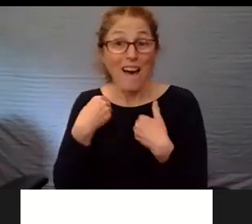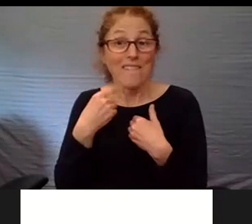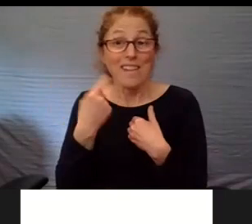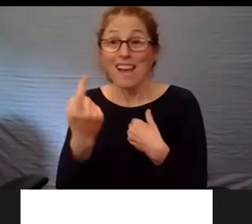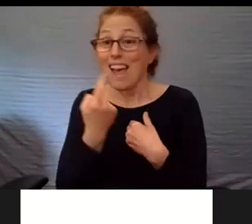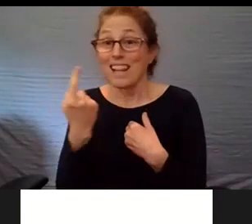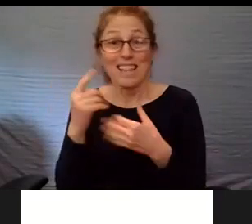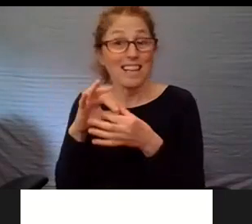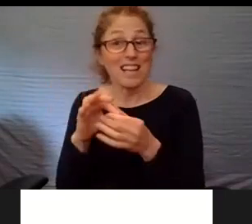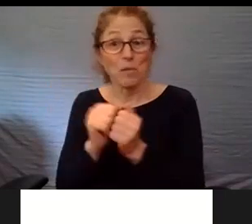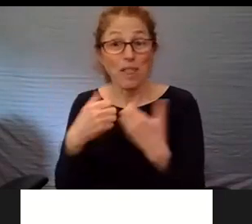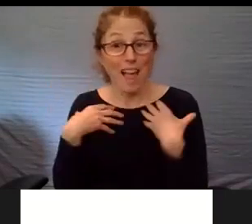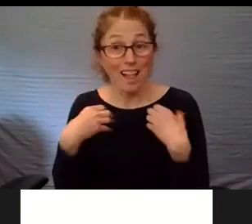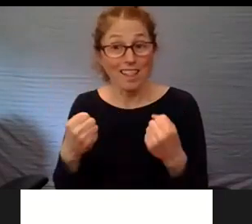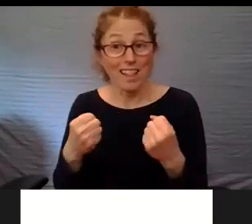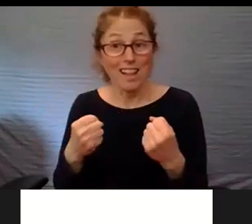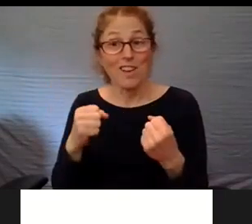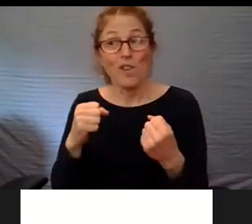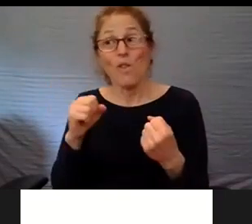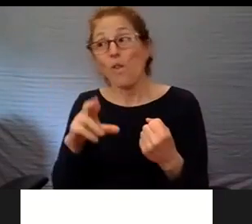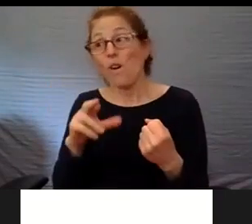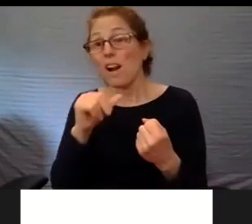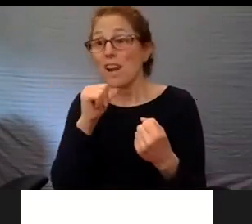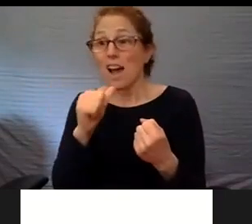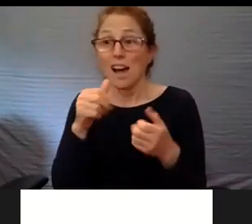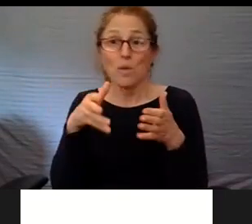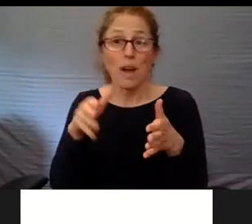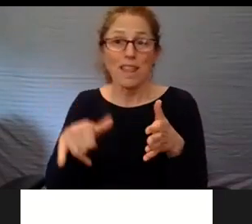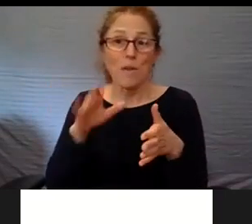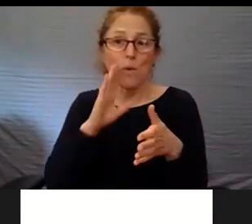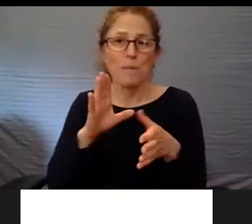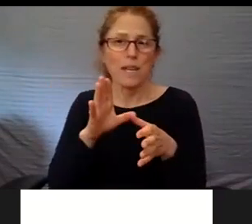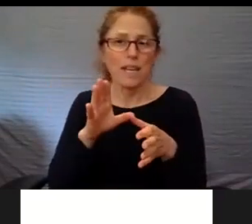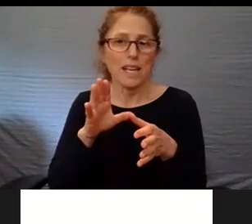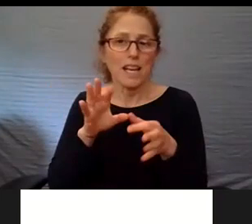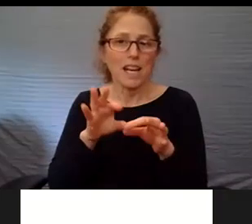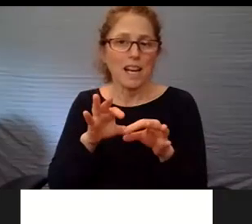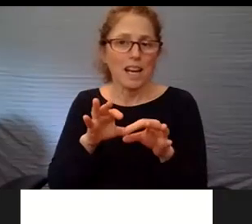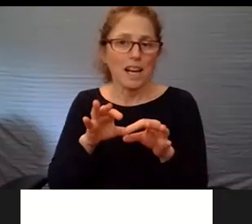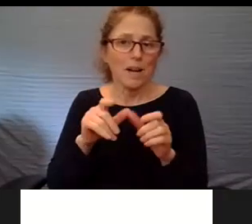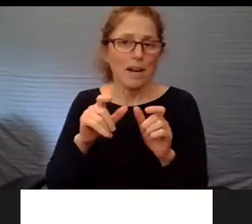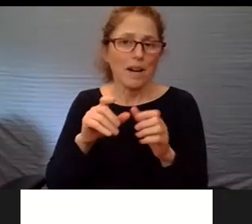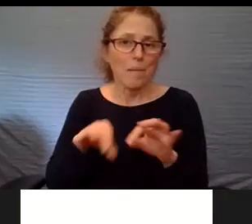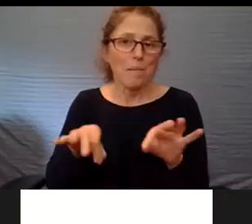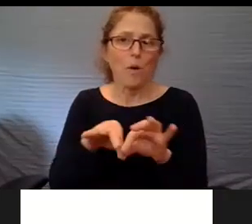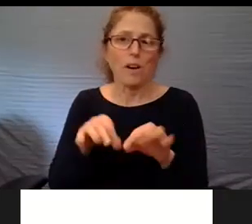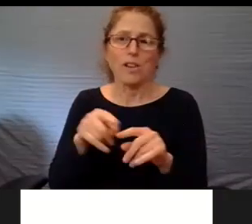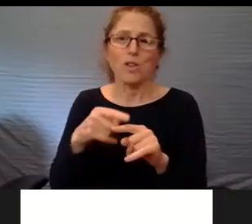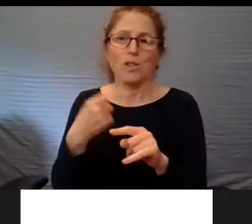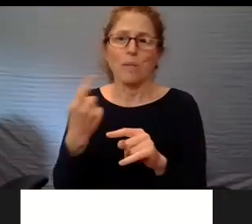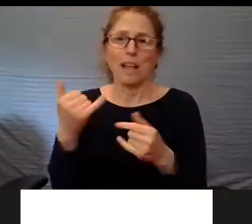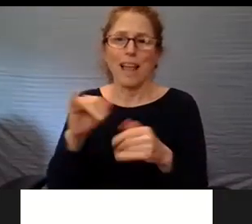or at least not in a way that would be significant to something like the COVID-19 pandemic